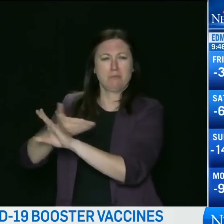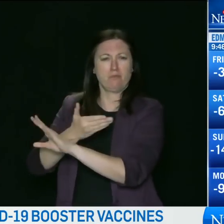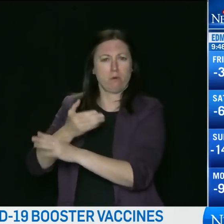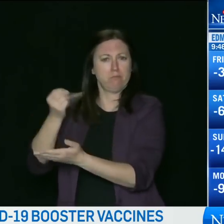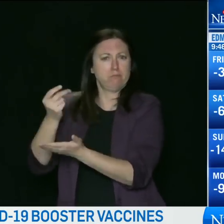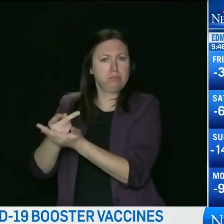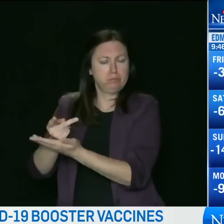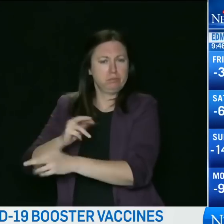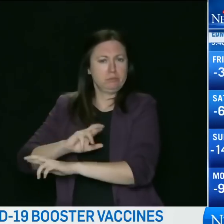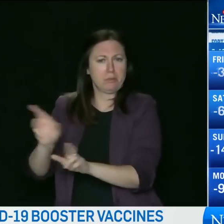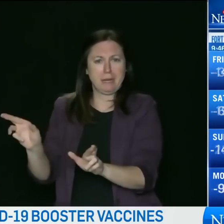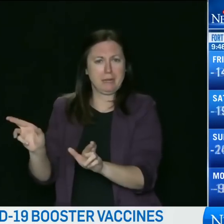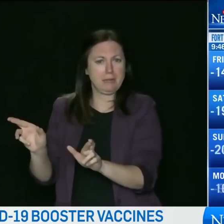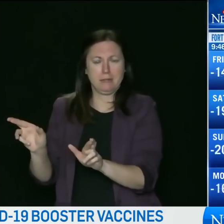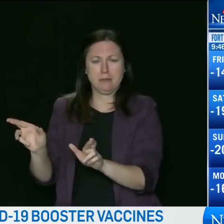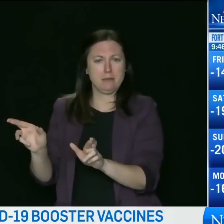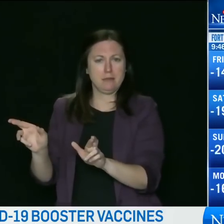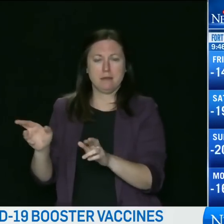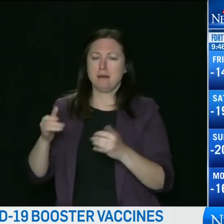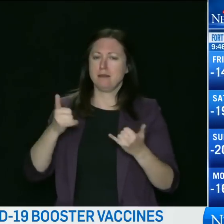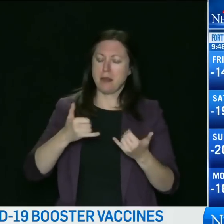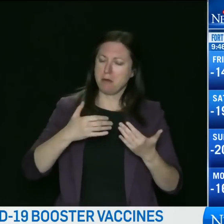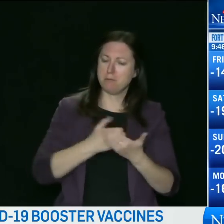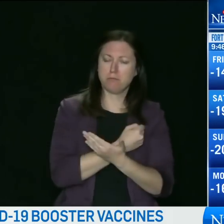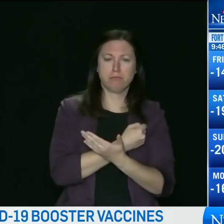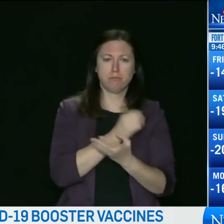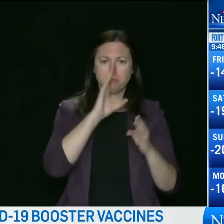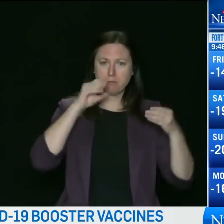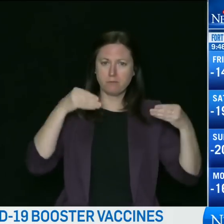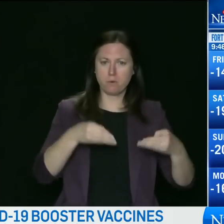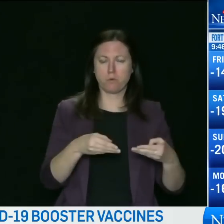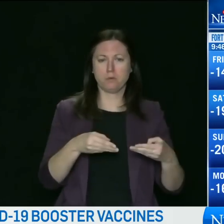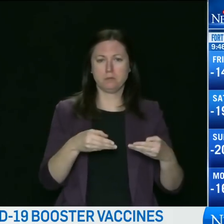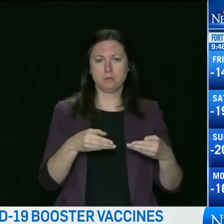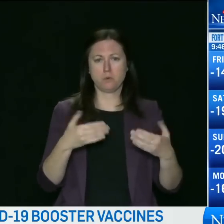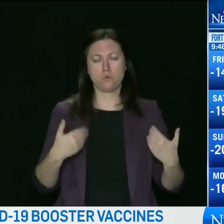BECAUSE IT WILL TAKE SEVERAL